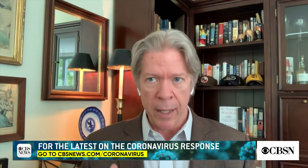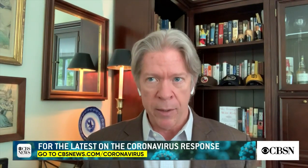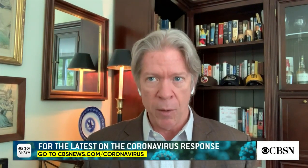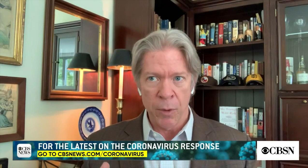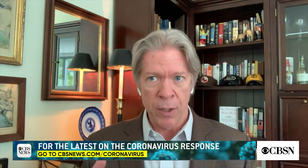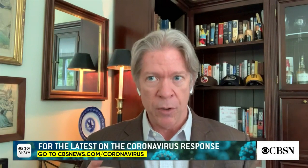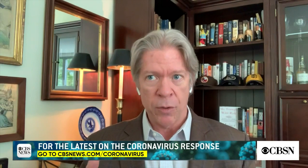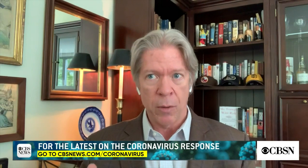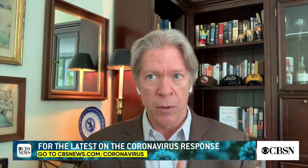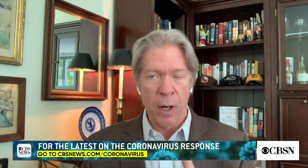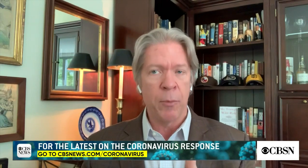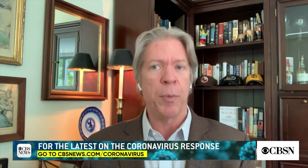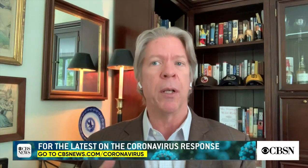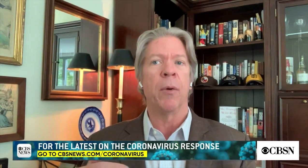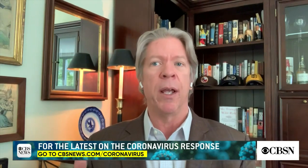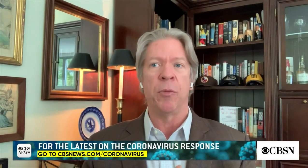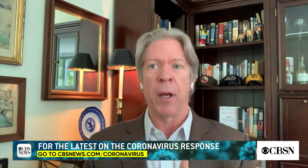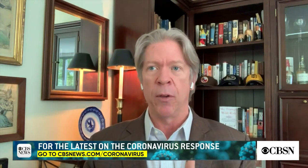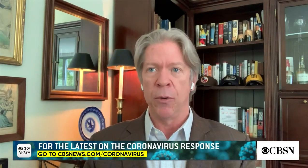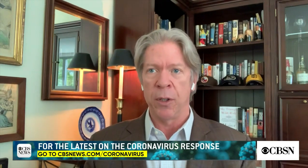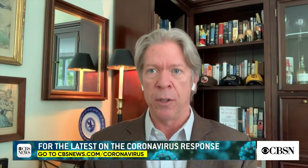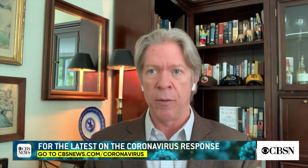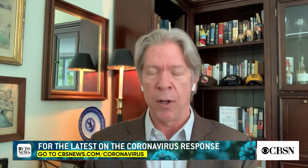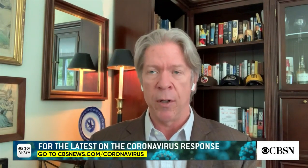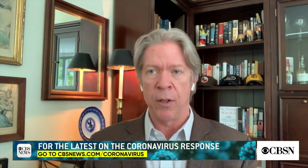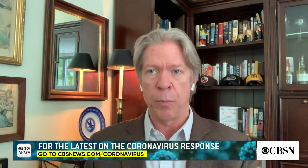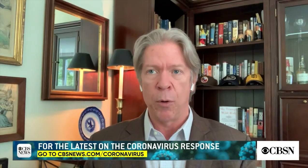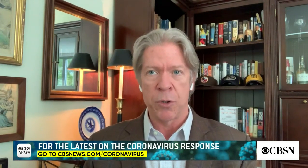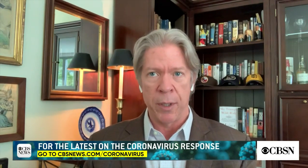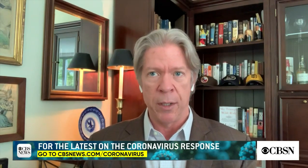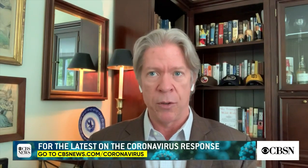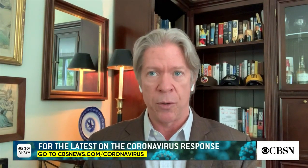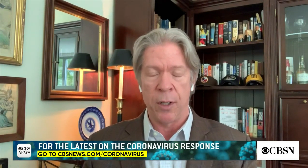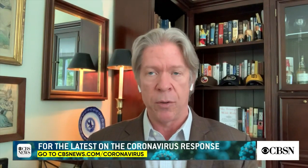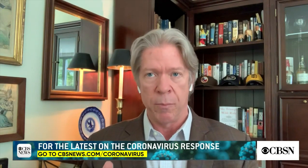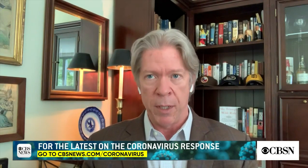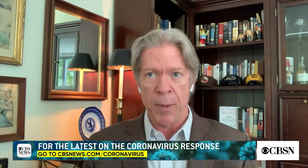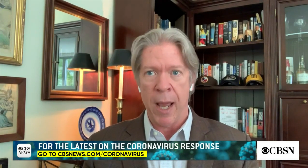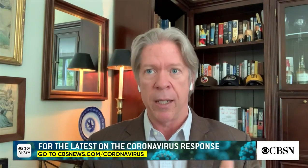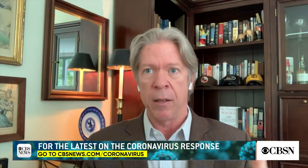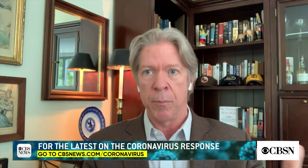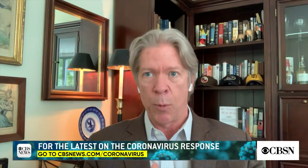ADMINISTRATION, IT APPEARS, TRYING TO WAY DIFFERENT AND